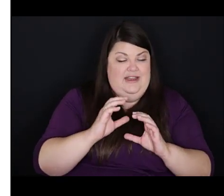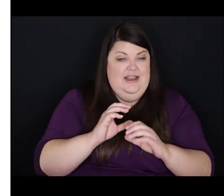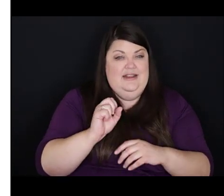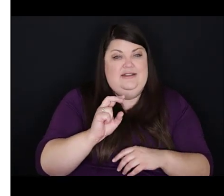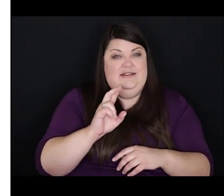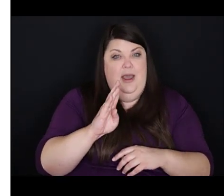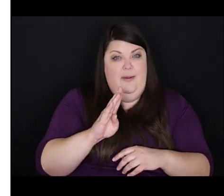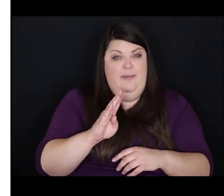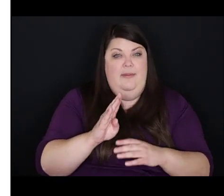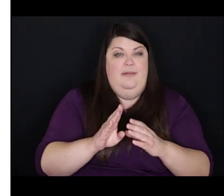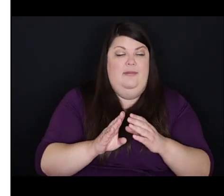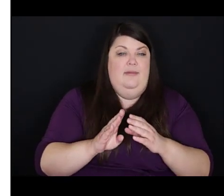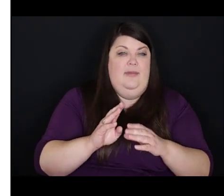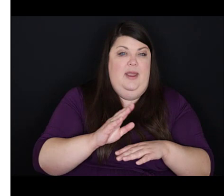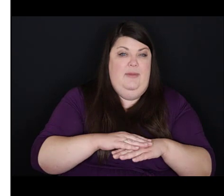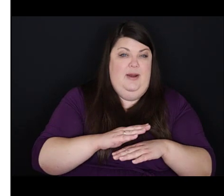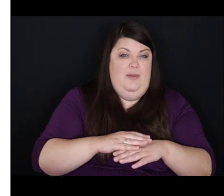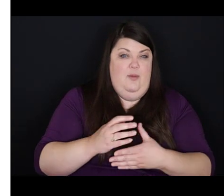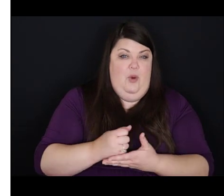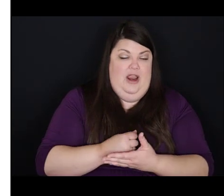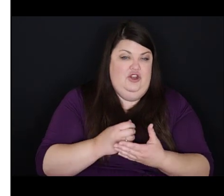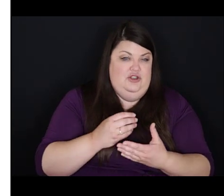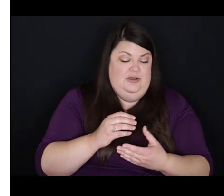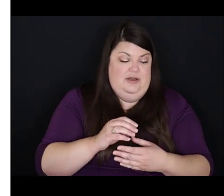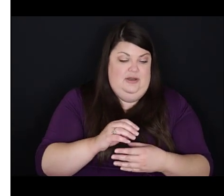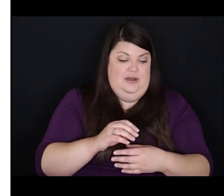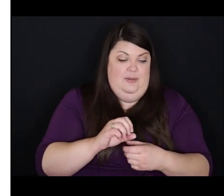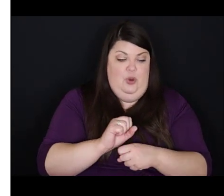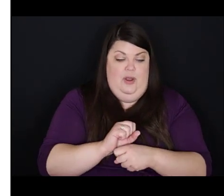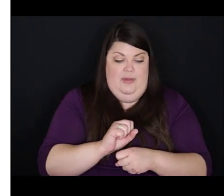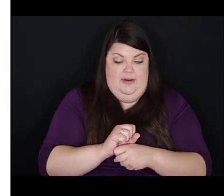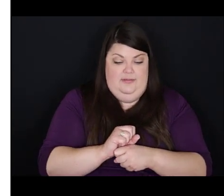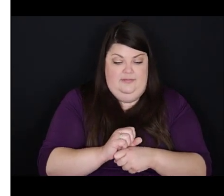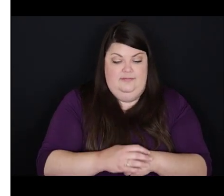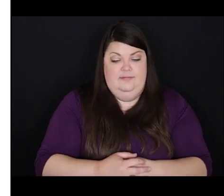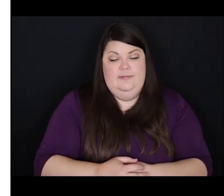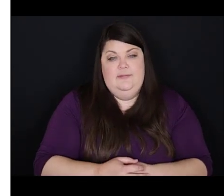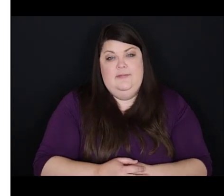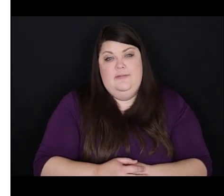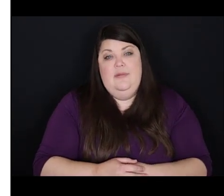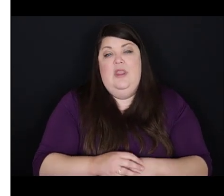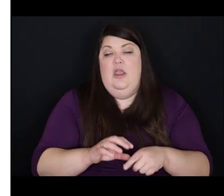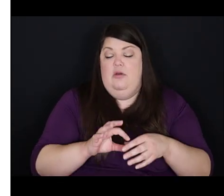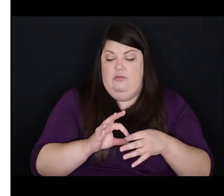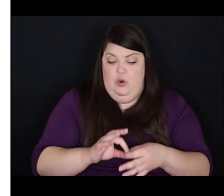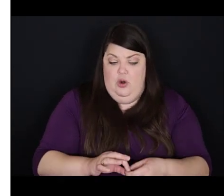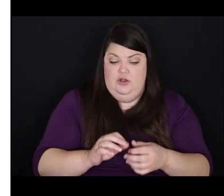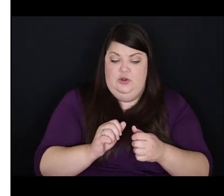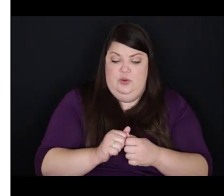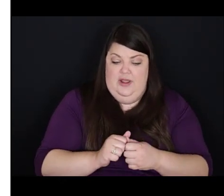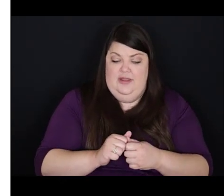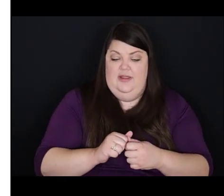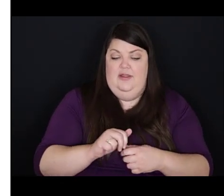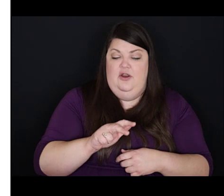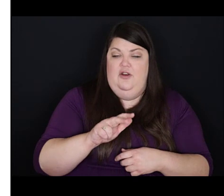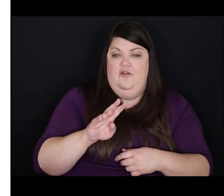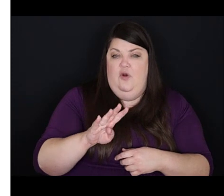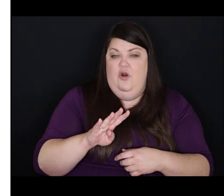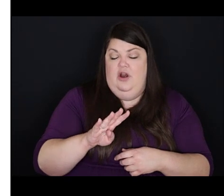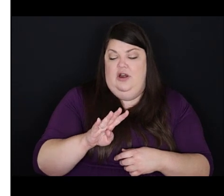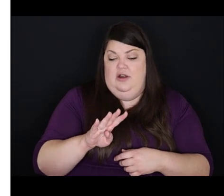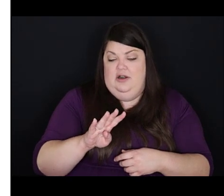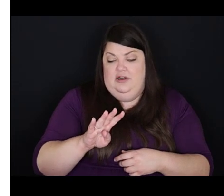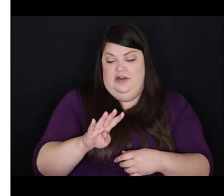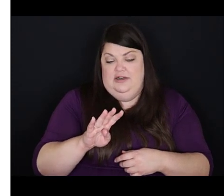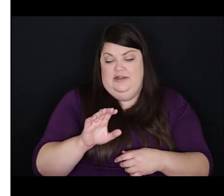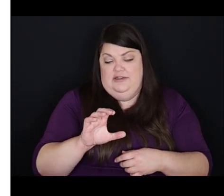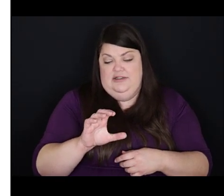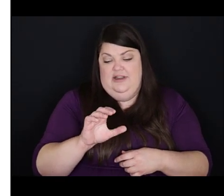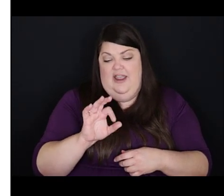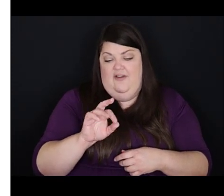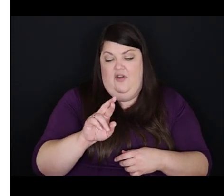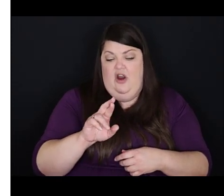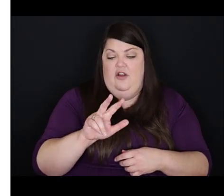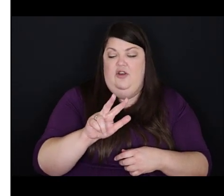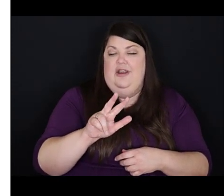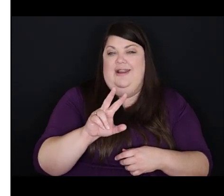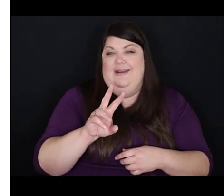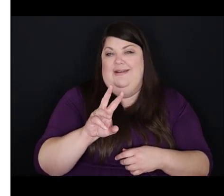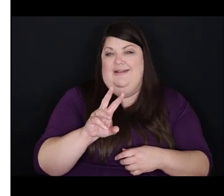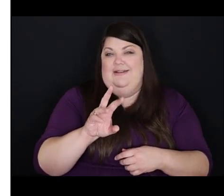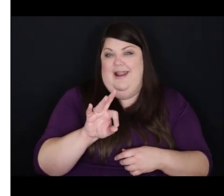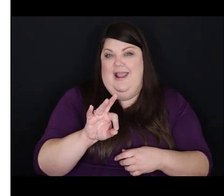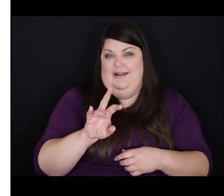(F) Assurance that, in accordance with 34 C.F.R. § 397.31, neither the State educational agency